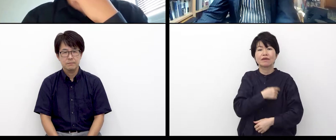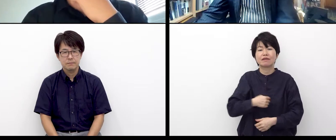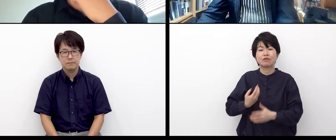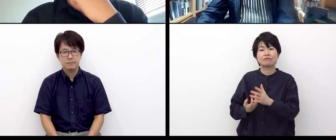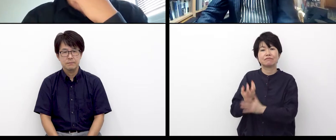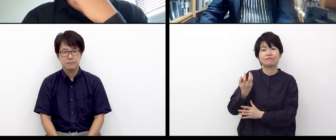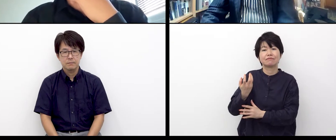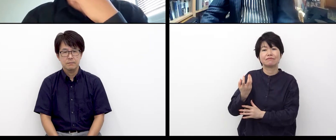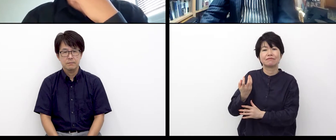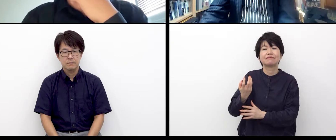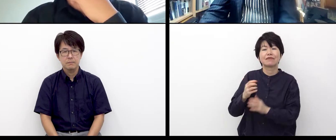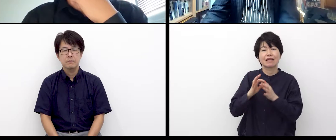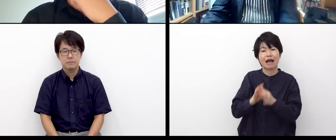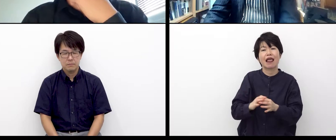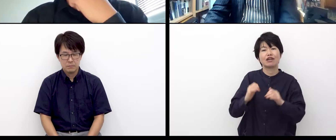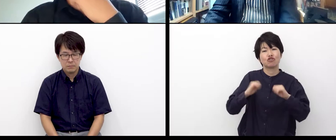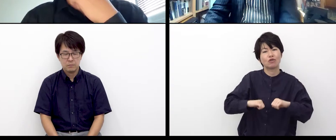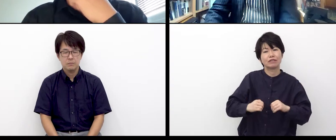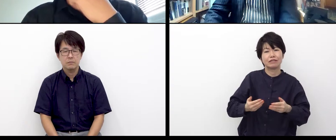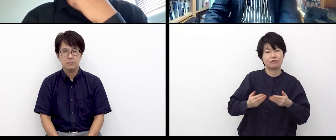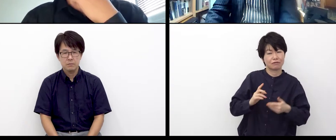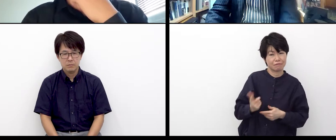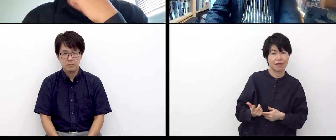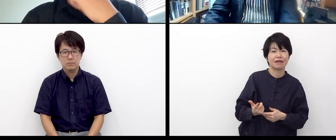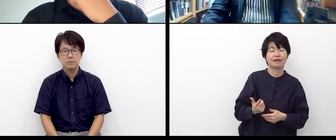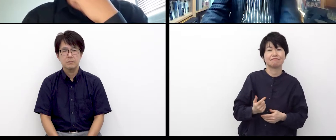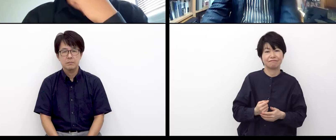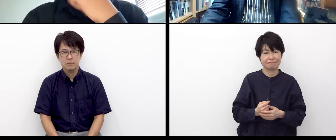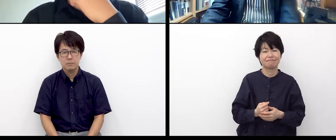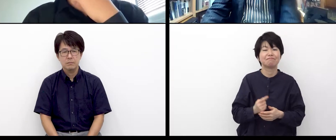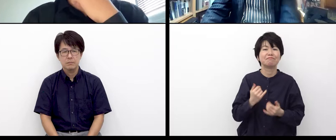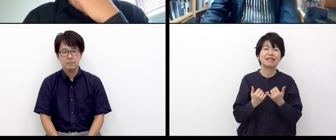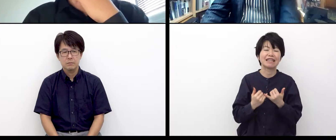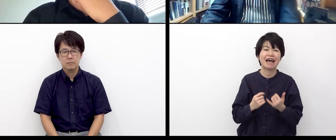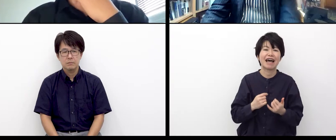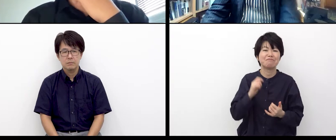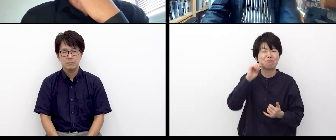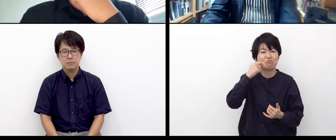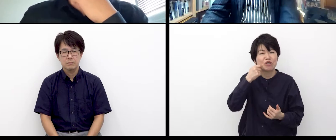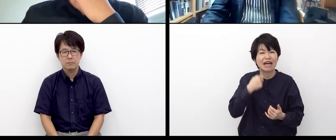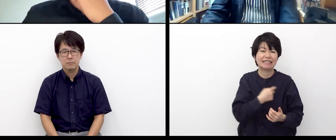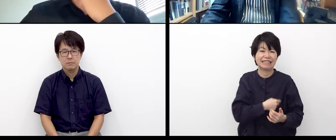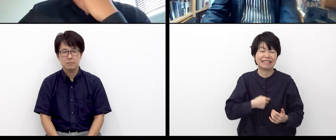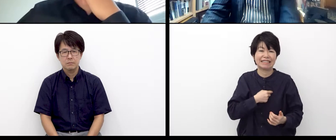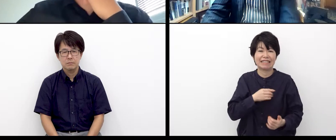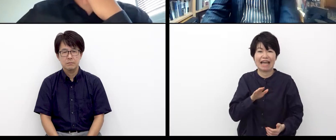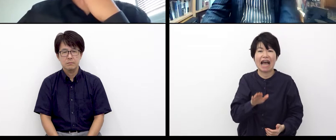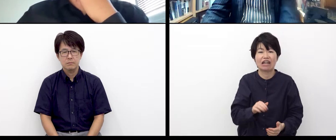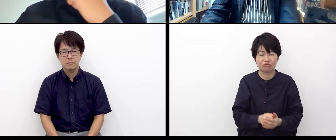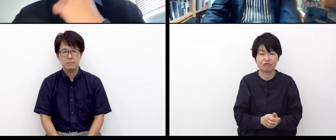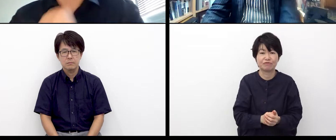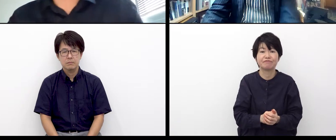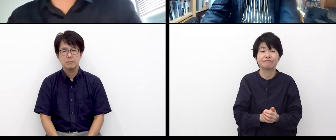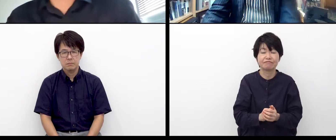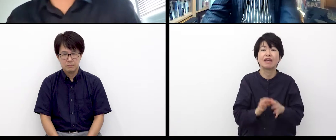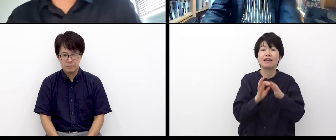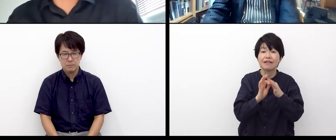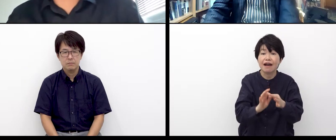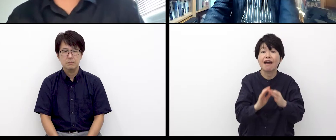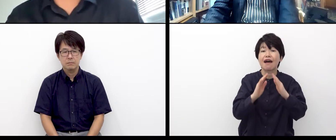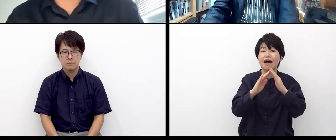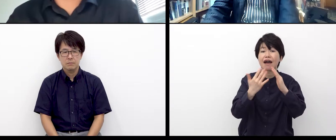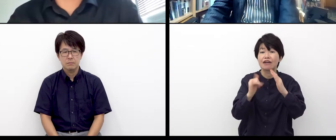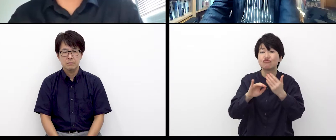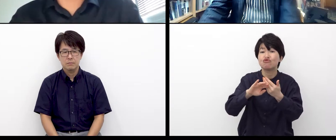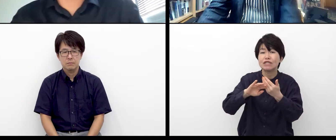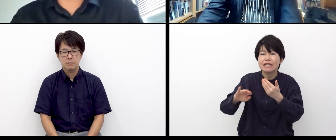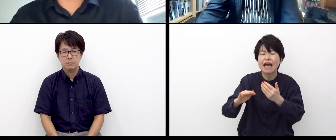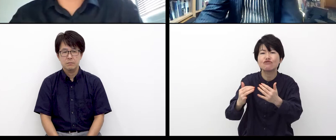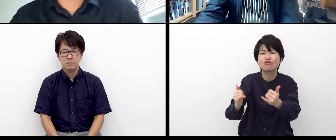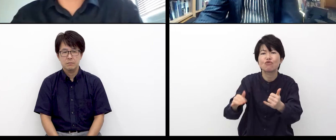there is something difficult about it. Appreciation from a third-person, not their family, is very important.